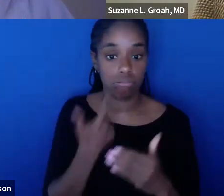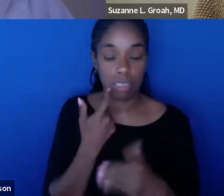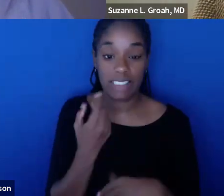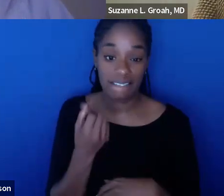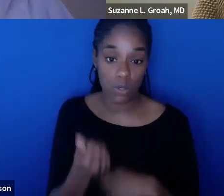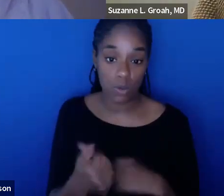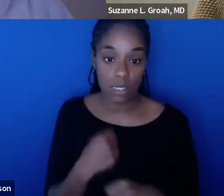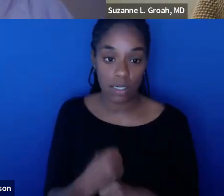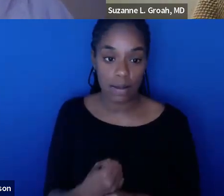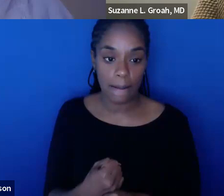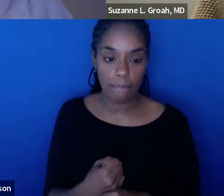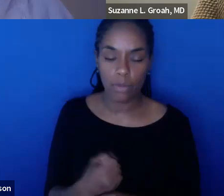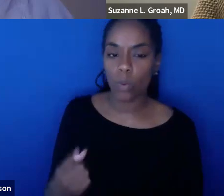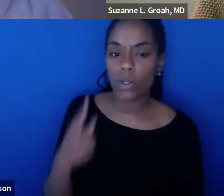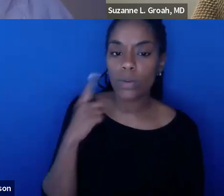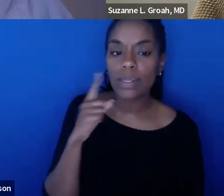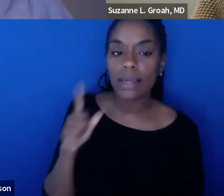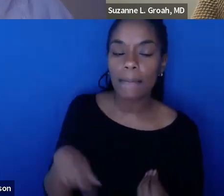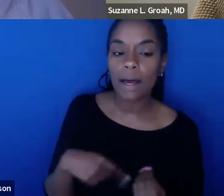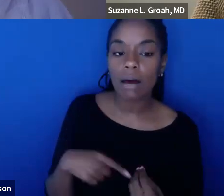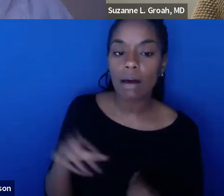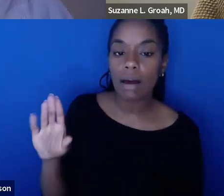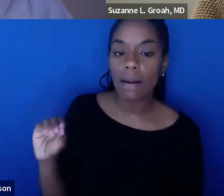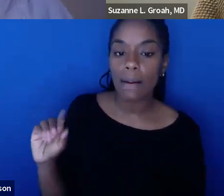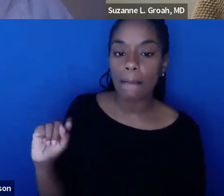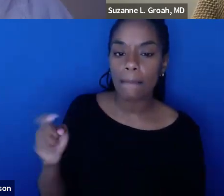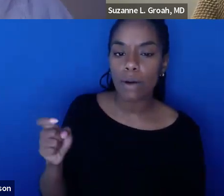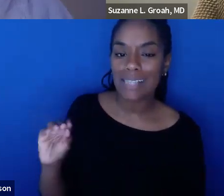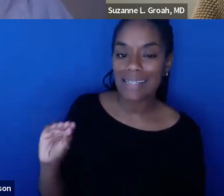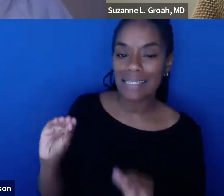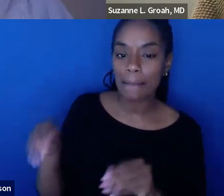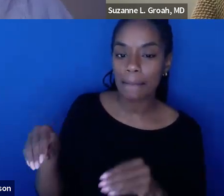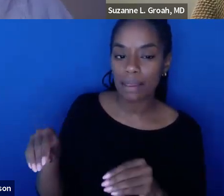Now, what would you think about a Botox implant, a Botox pump?